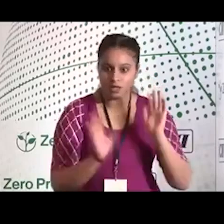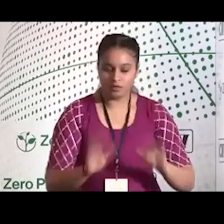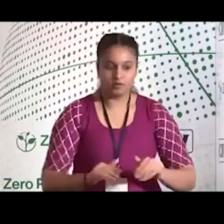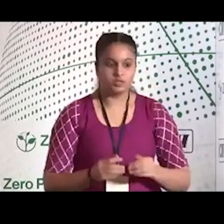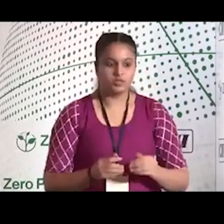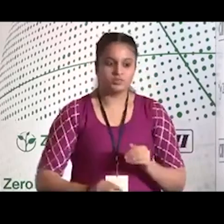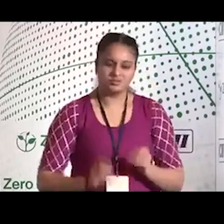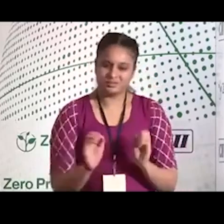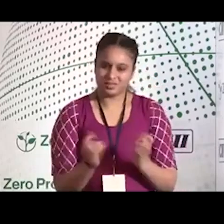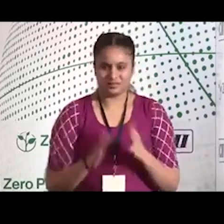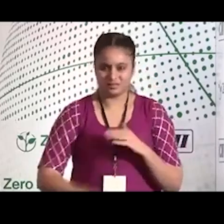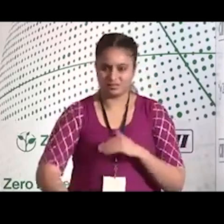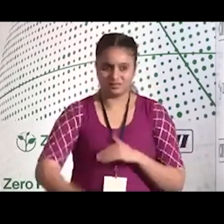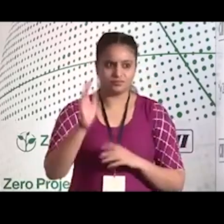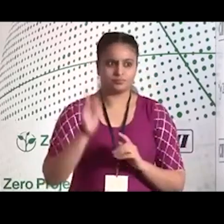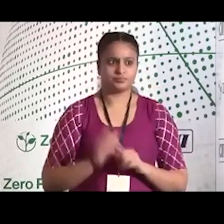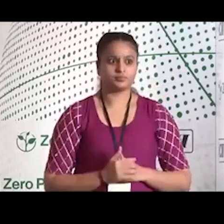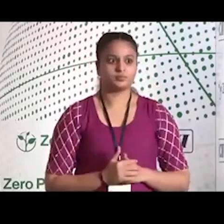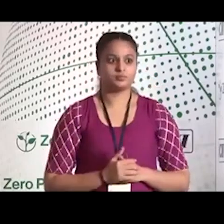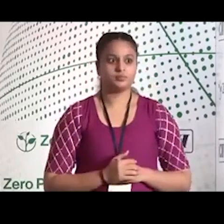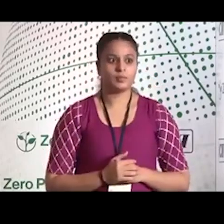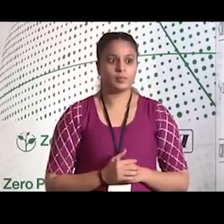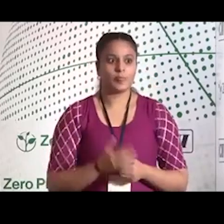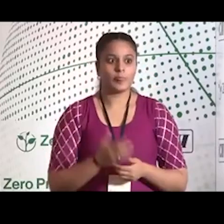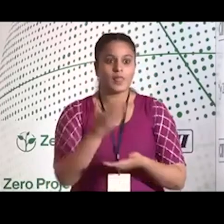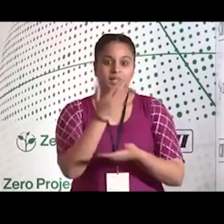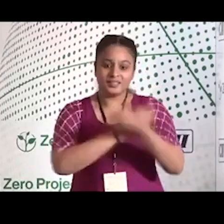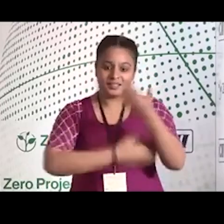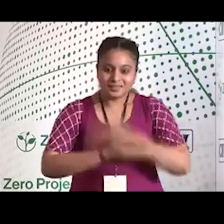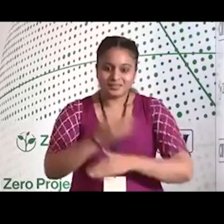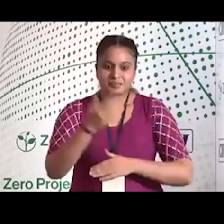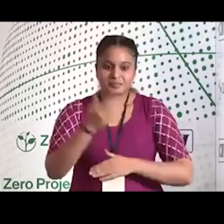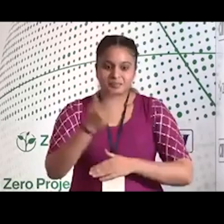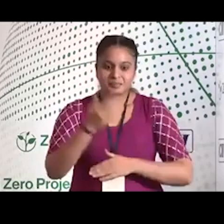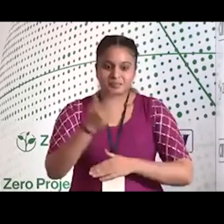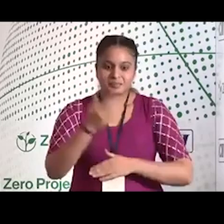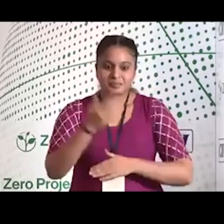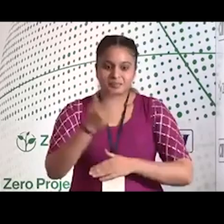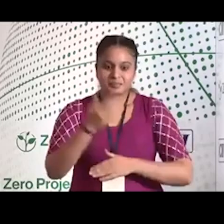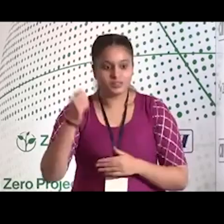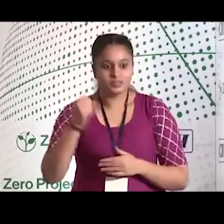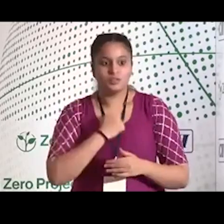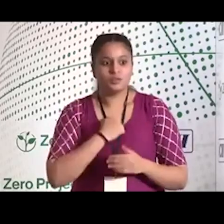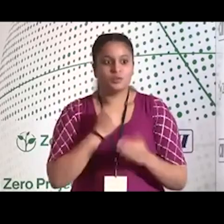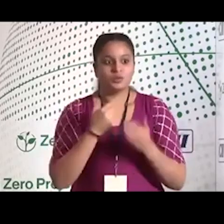all week long when we got on one day. But I can be copycat.